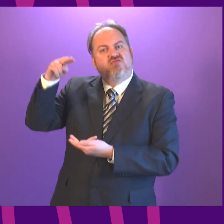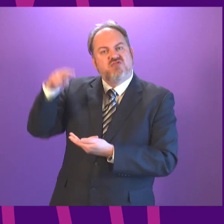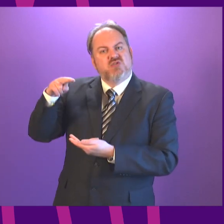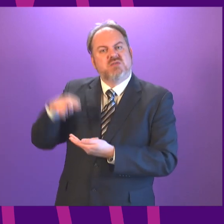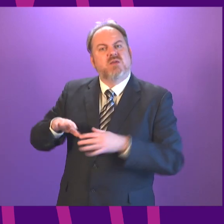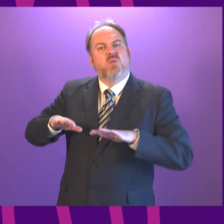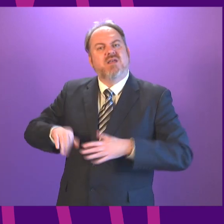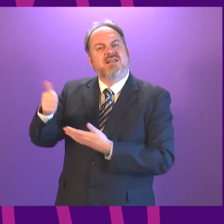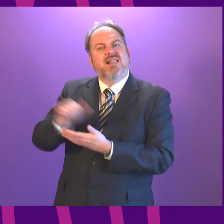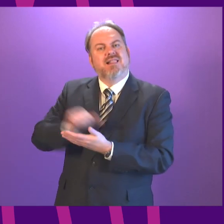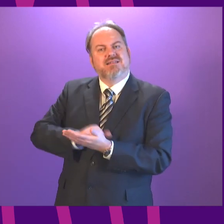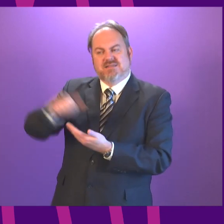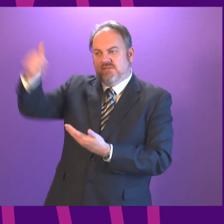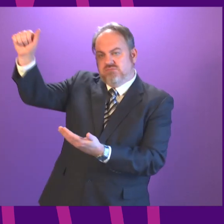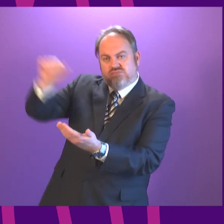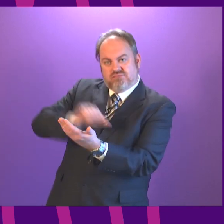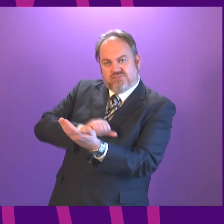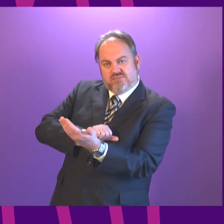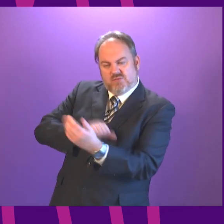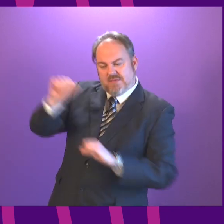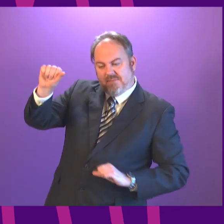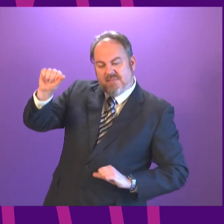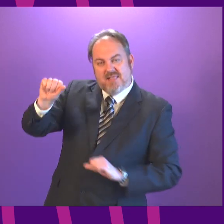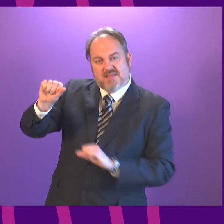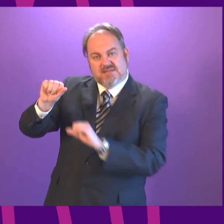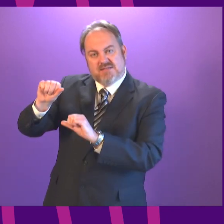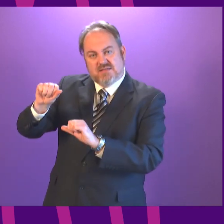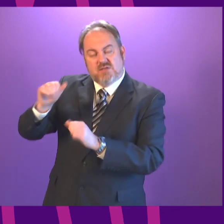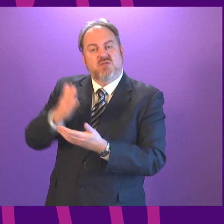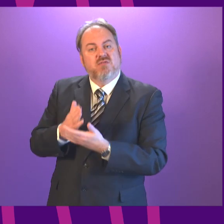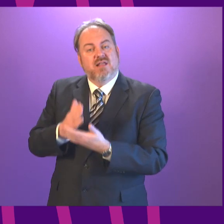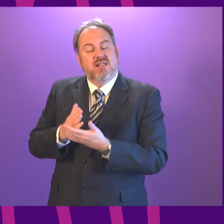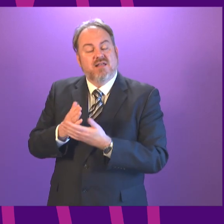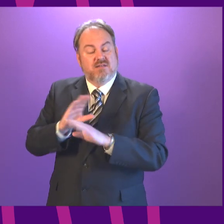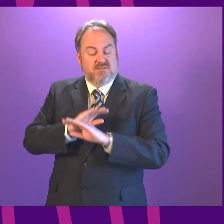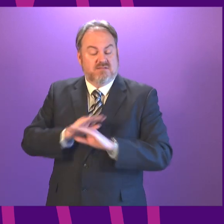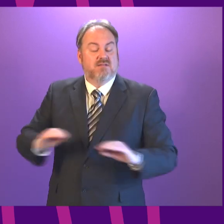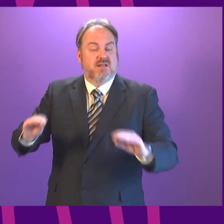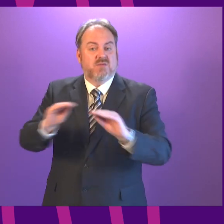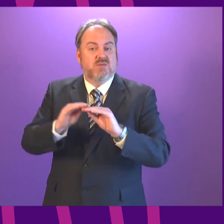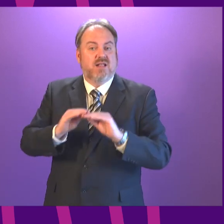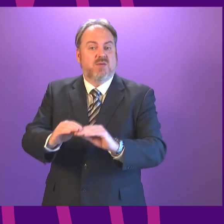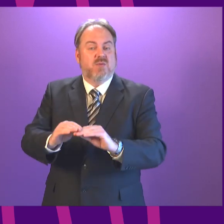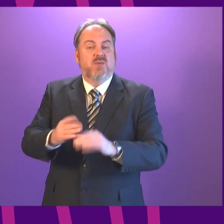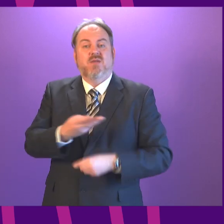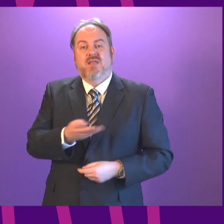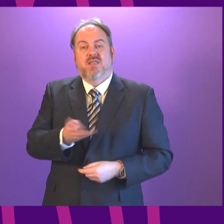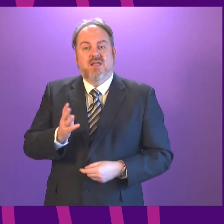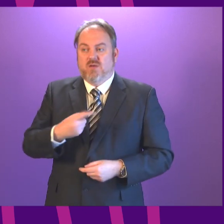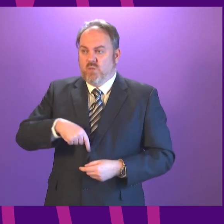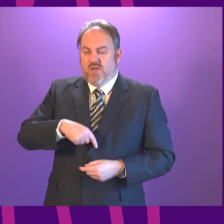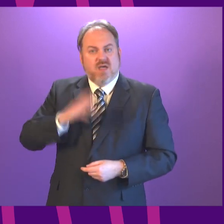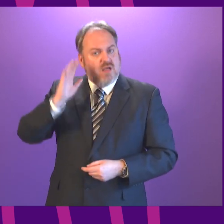actually—to help to reduce the backlog. If I or the health secretary stood here and said that we do not have concerns about hospital